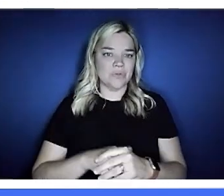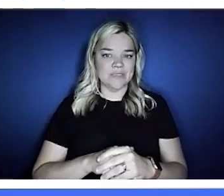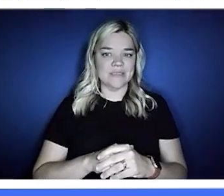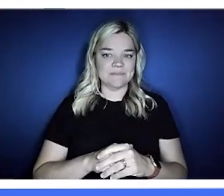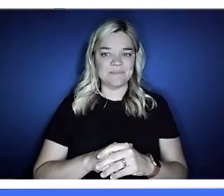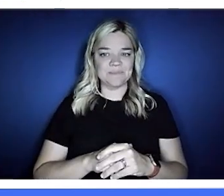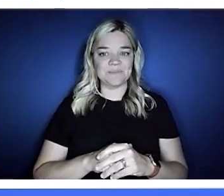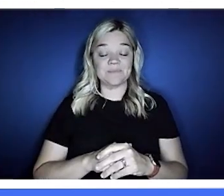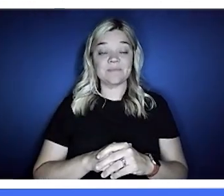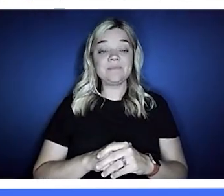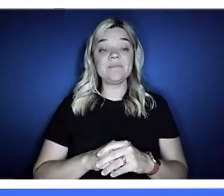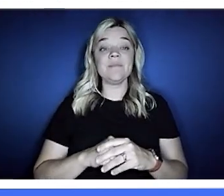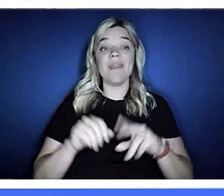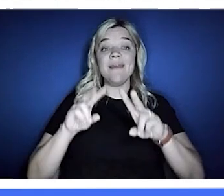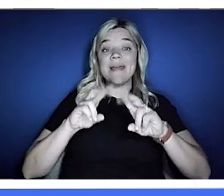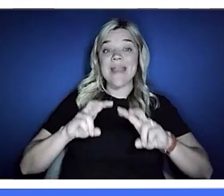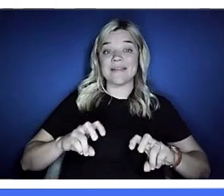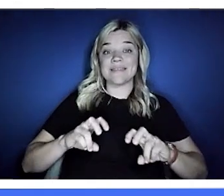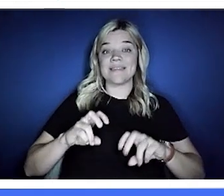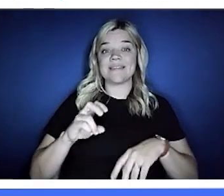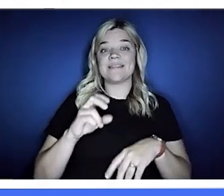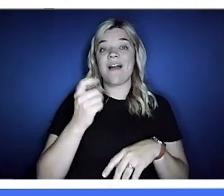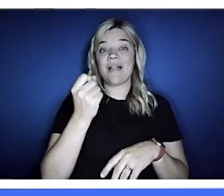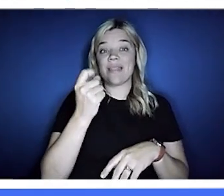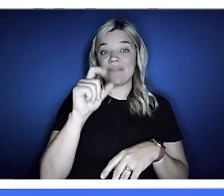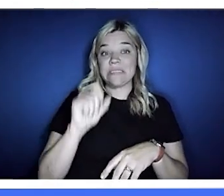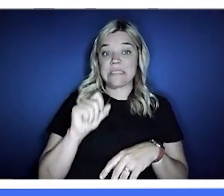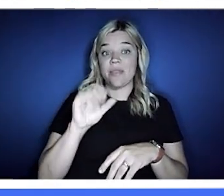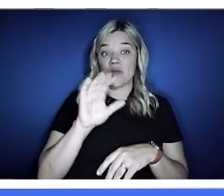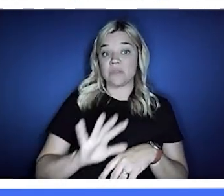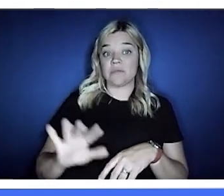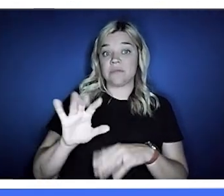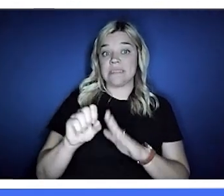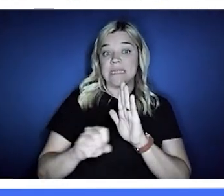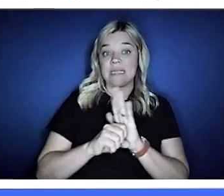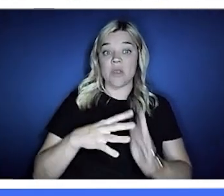In an analysis of 11 southern states, they found that white students were identified